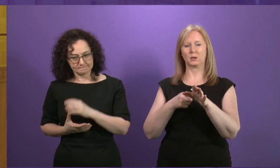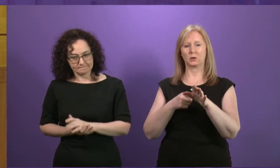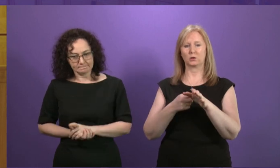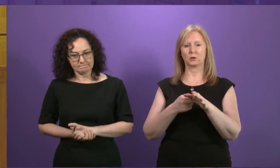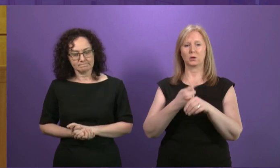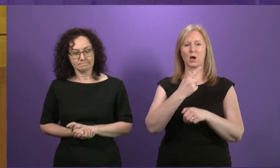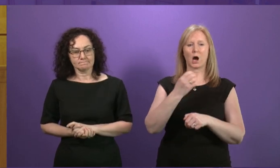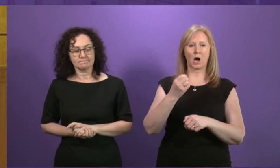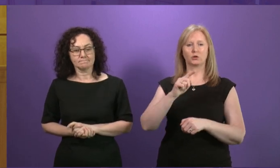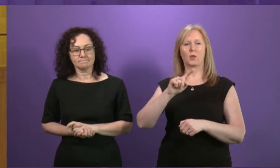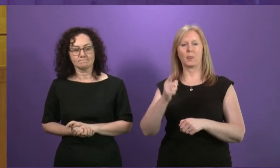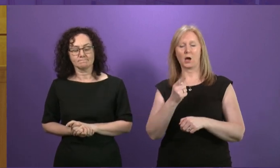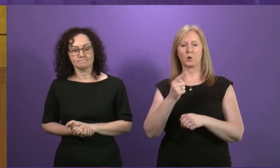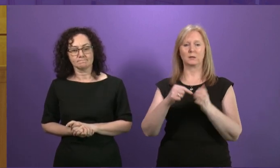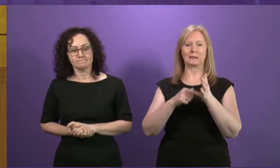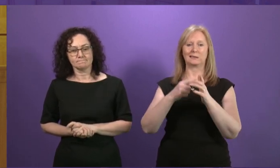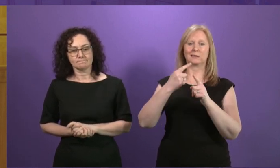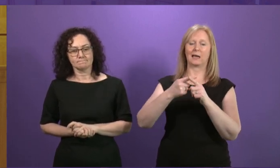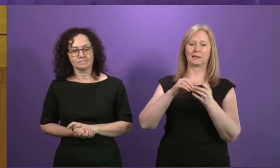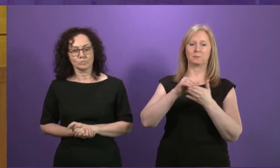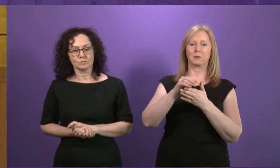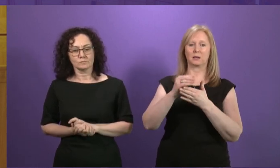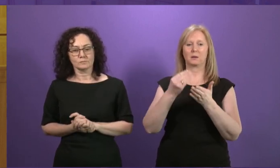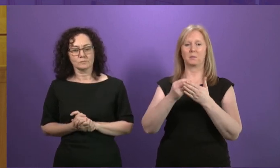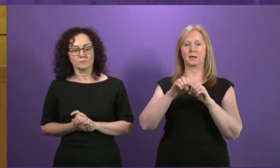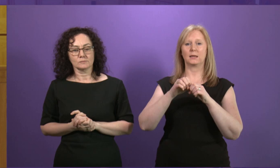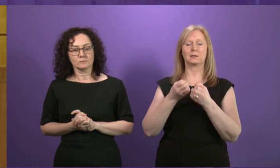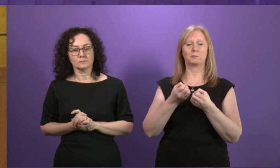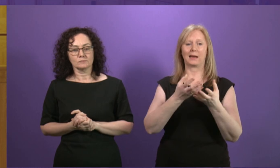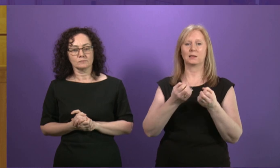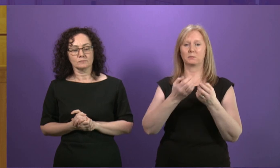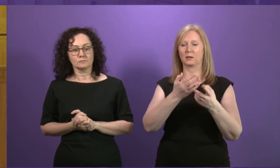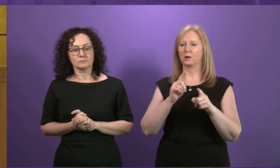of taxpayers’ pounds having been spent on finding a way to achieve the integration of